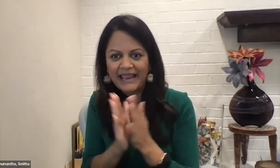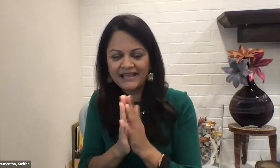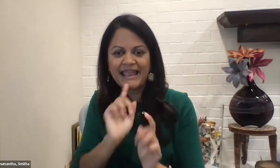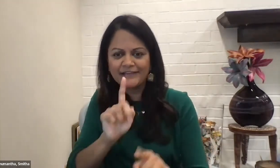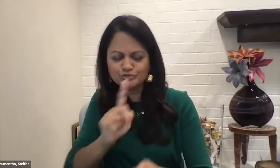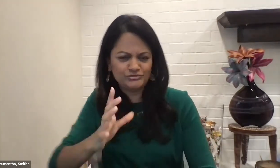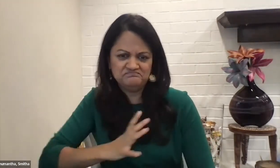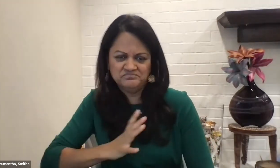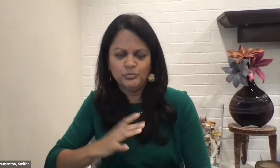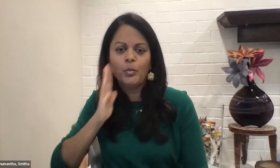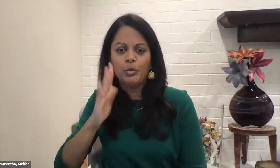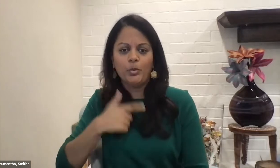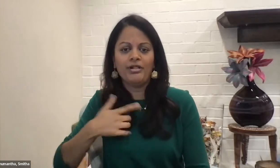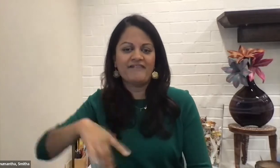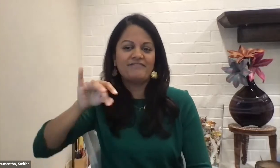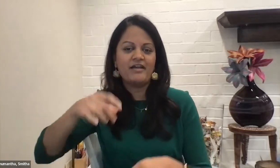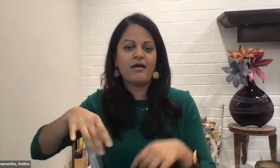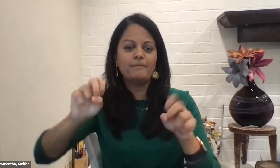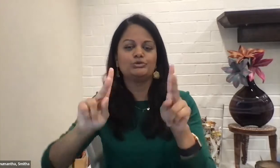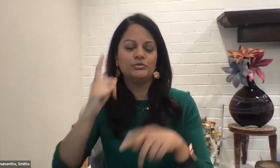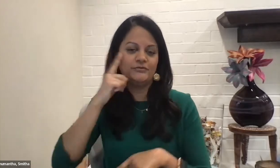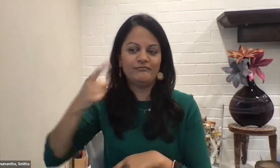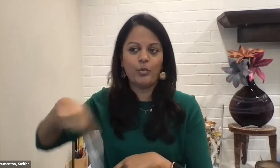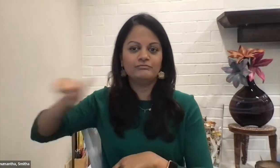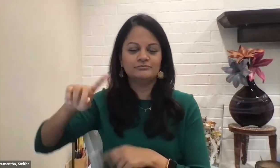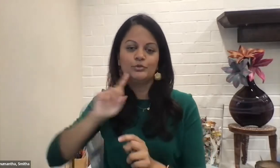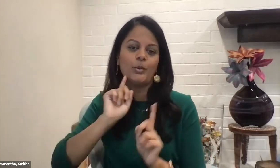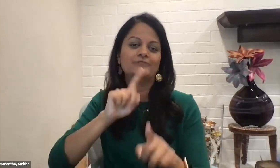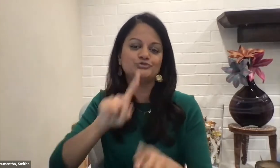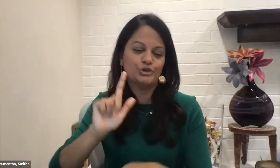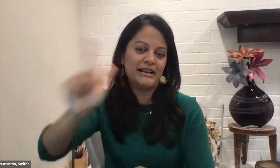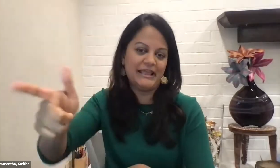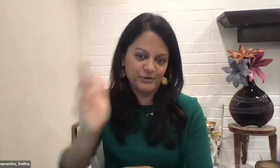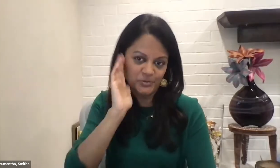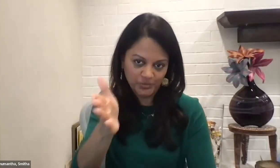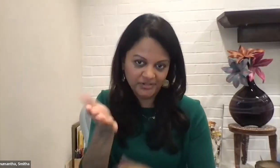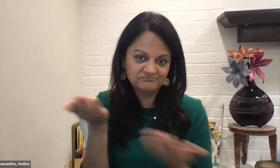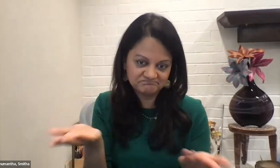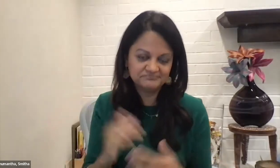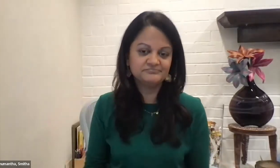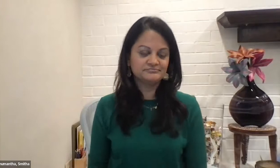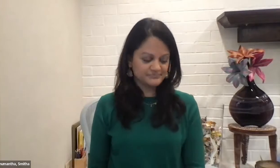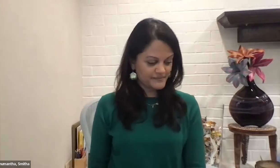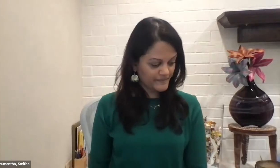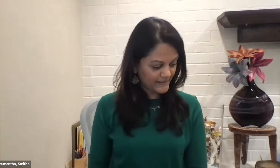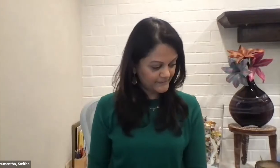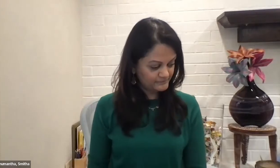If there are some questions that are asked that we don't answer, we will find an opportunity to answer those at a later time.